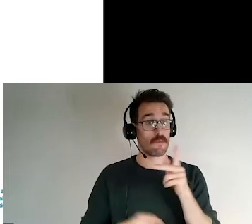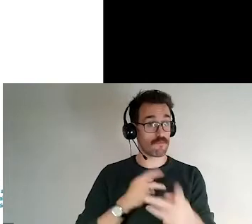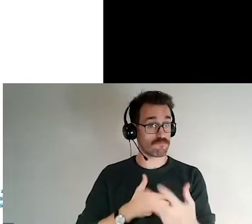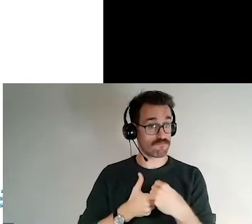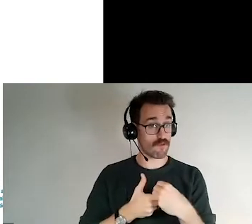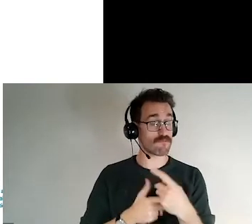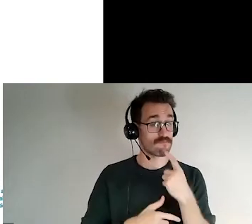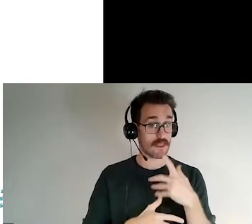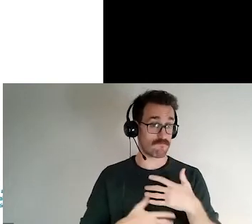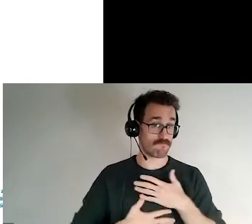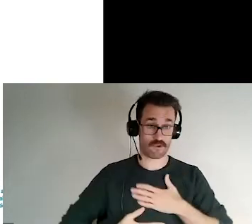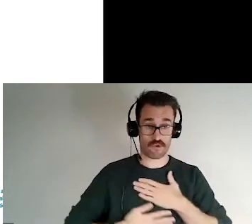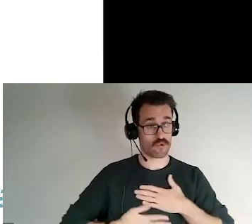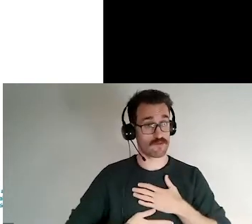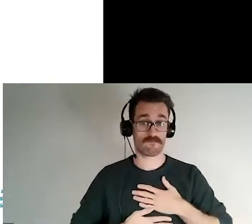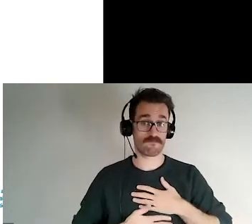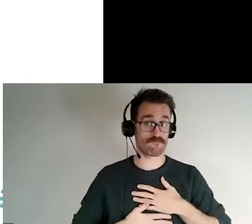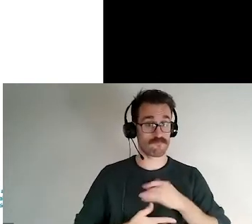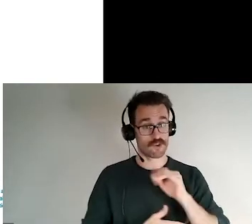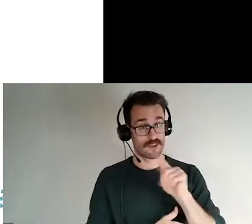they found it made them think in different ways which was really important to hear.